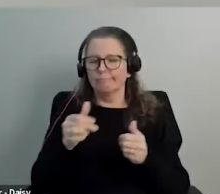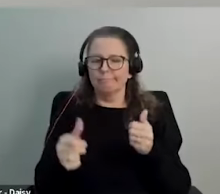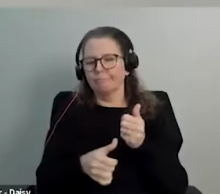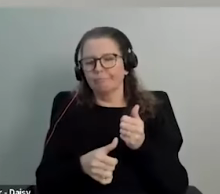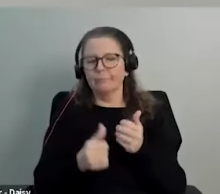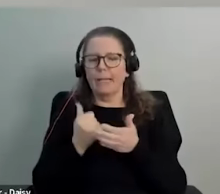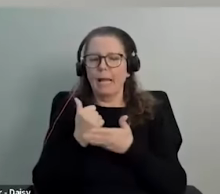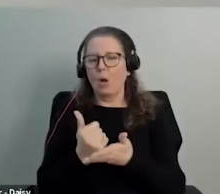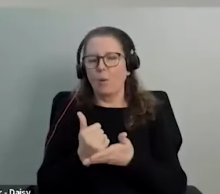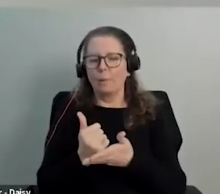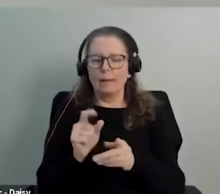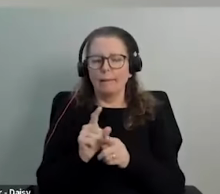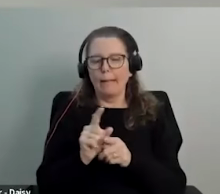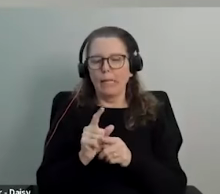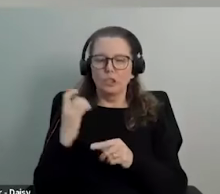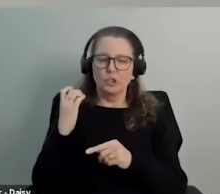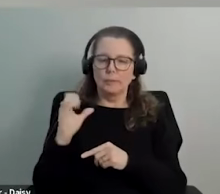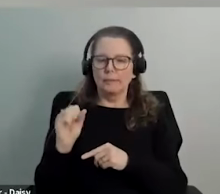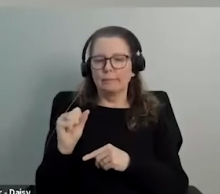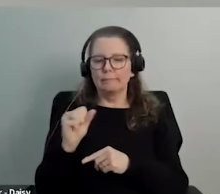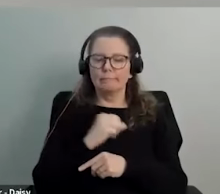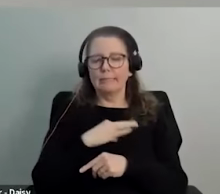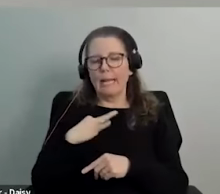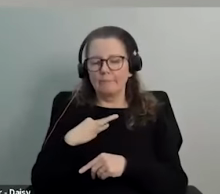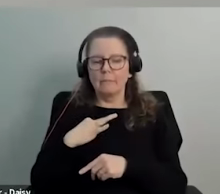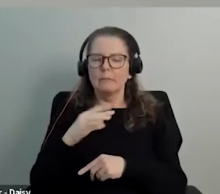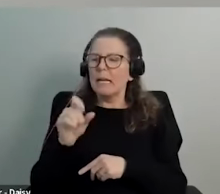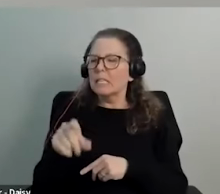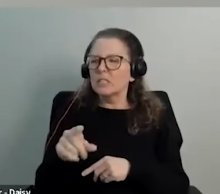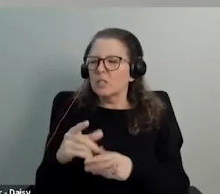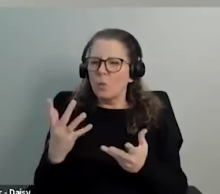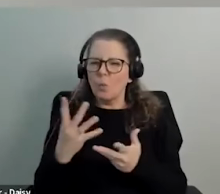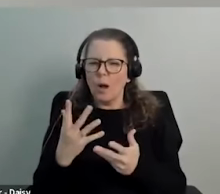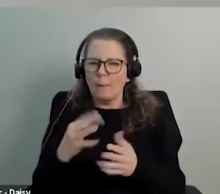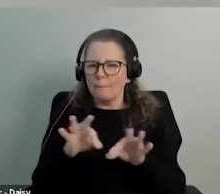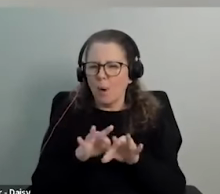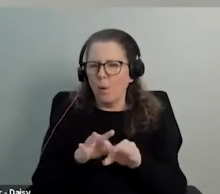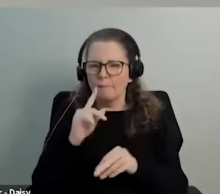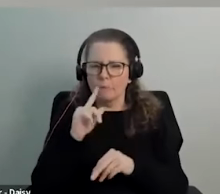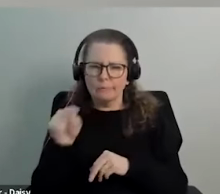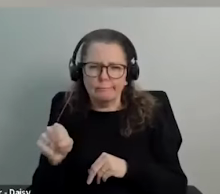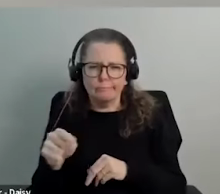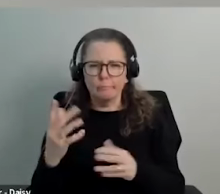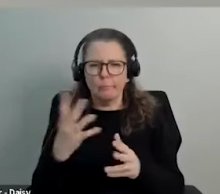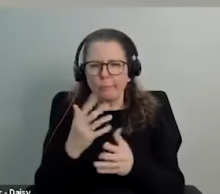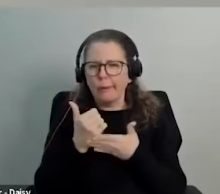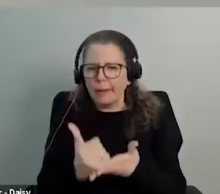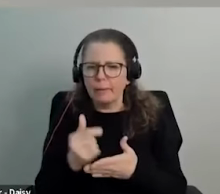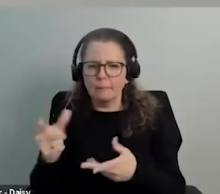kind of like a chief-of-staff role, I asked what resonates with him, what makes him make decisions? Like, what helps him to make decisions?